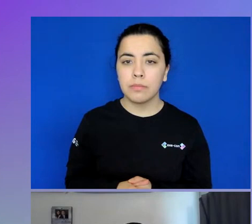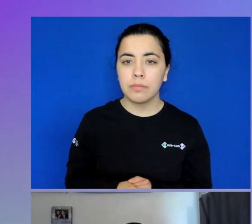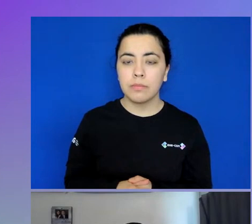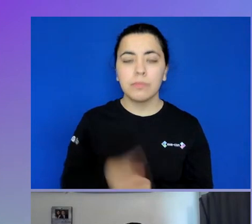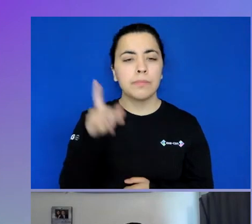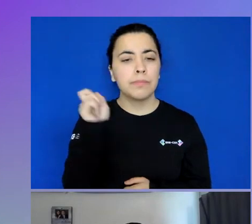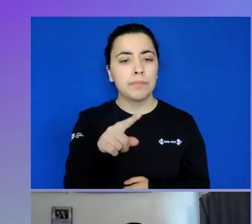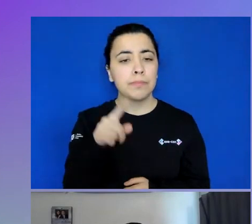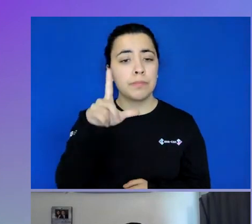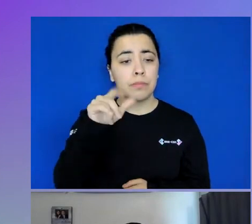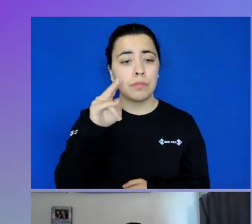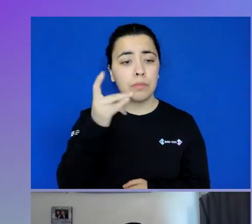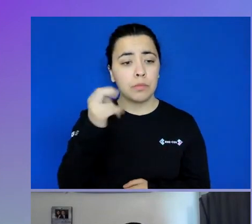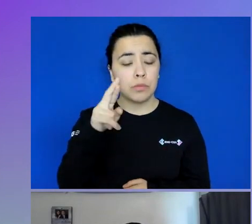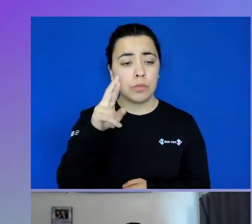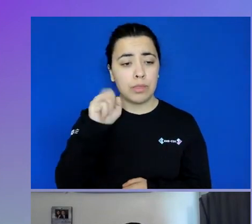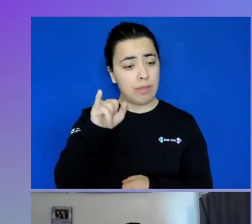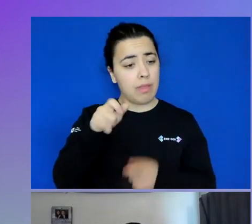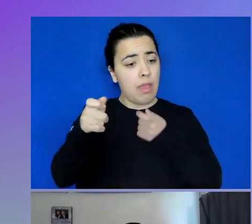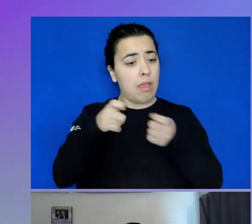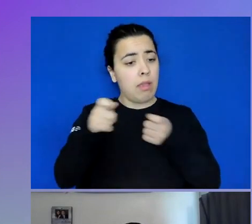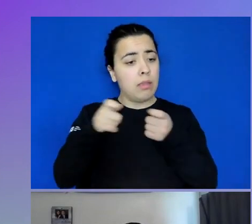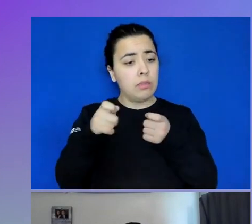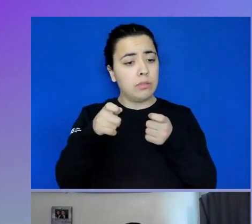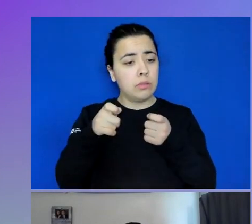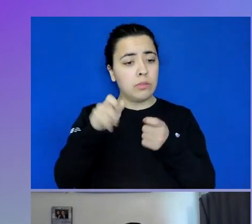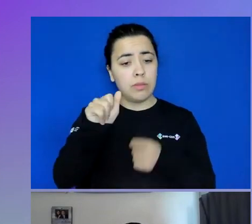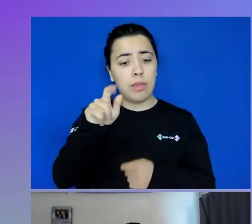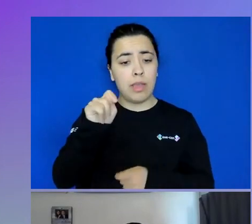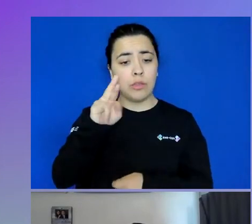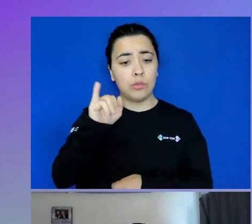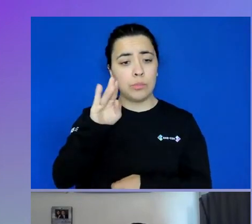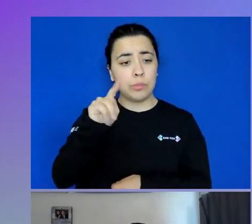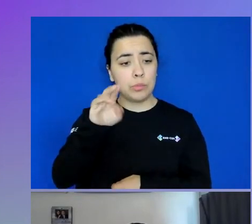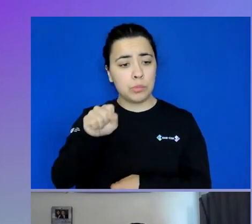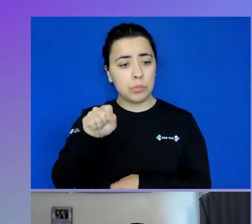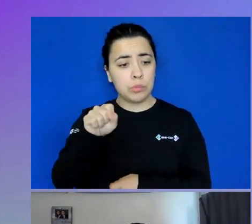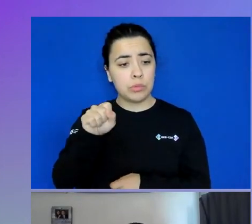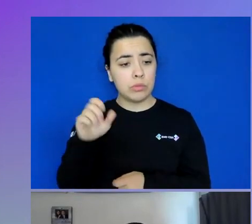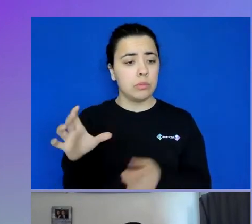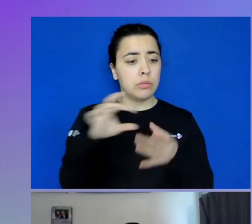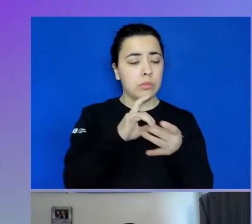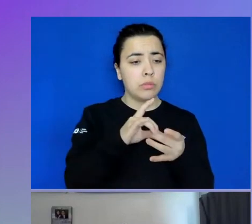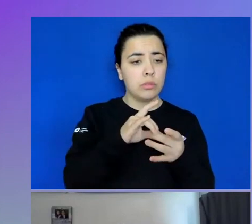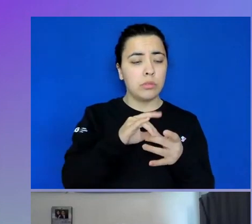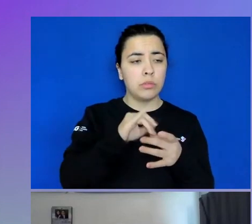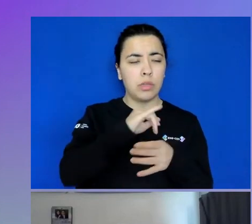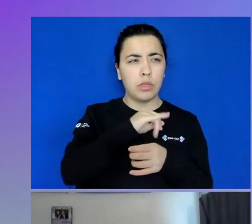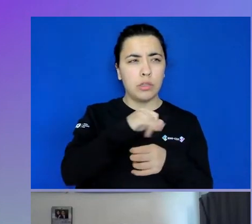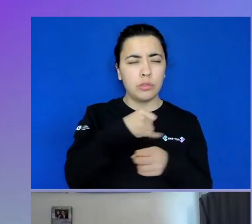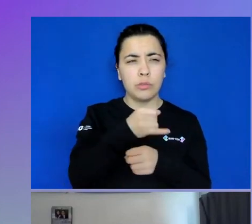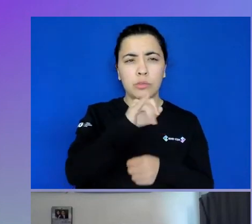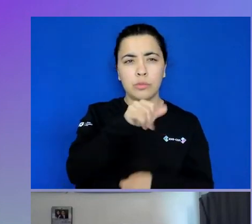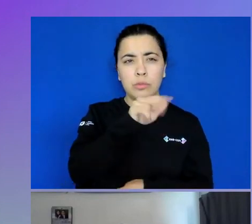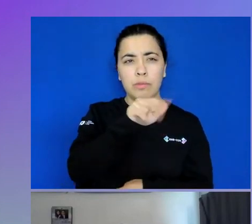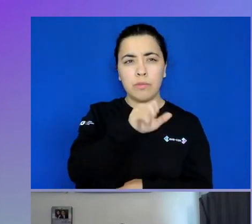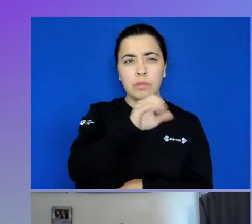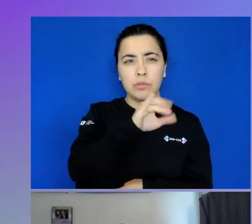handle attributes via or added via? Uh, JavaScript? Uh, for instance, alt text that may be added via JavaScript in a web